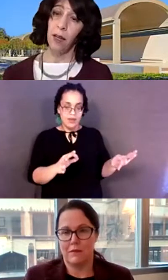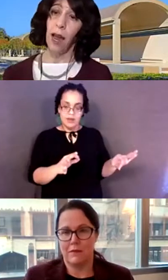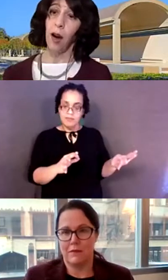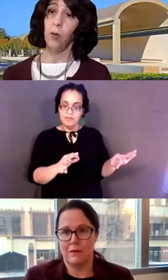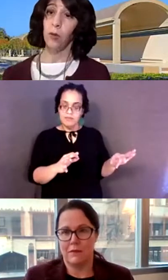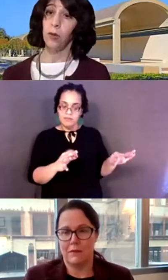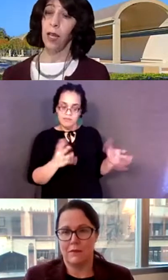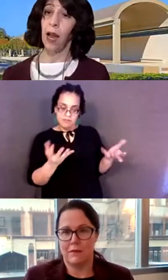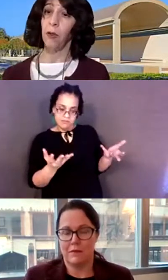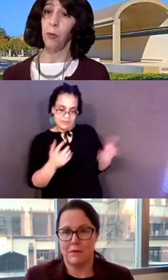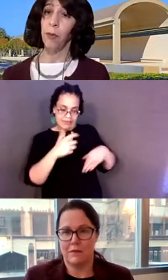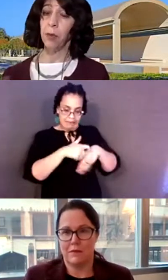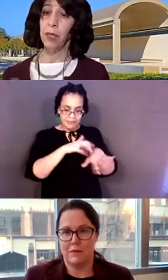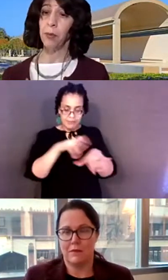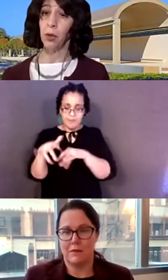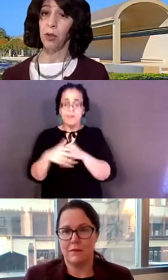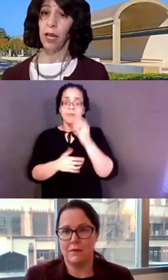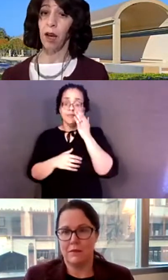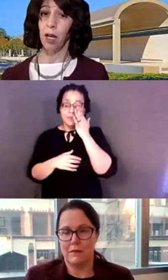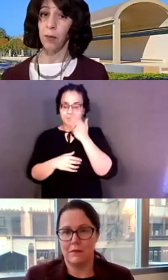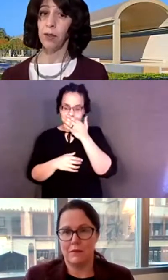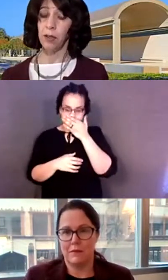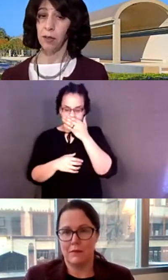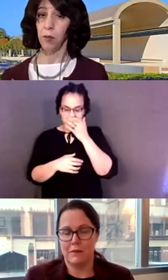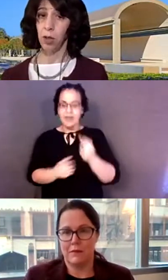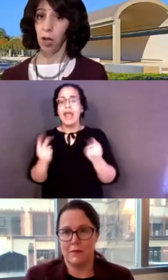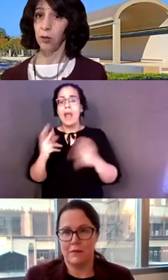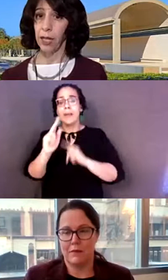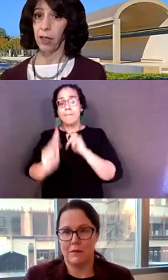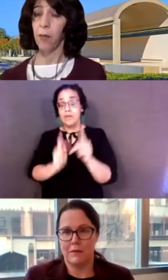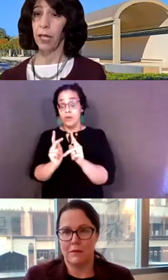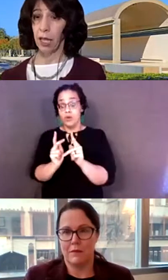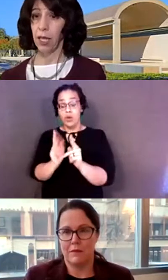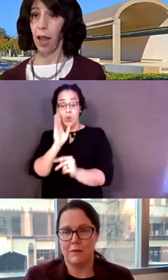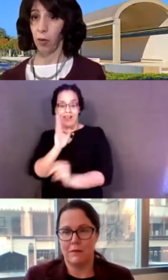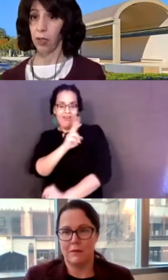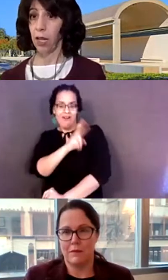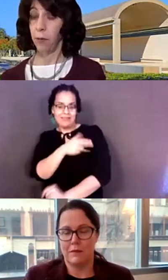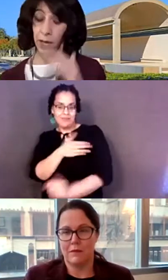how how many people can the hospital system